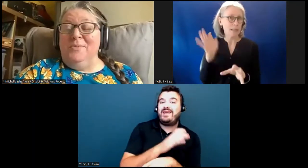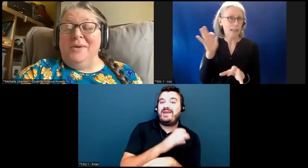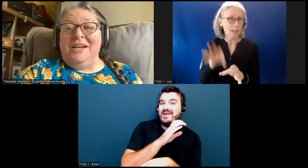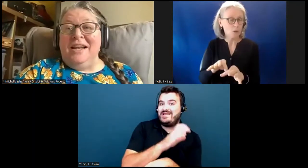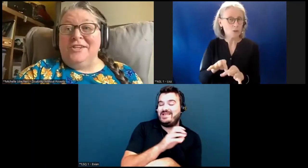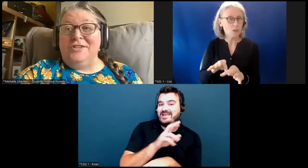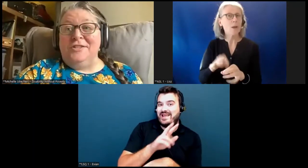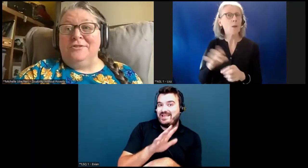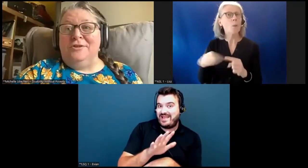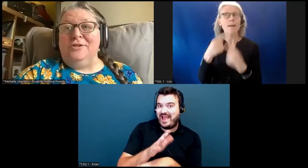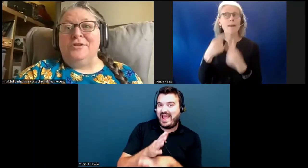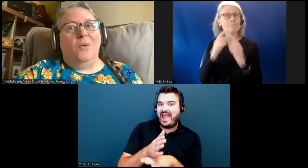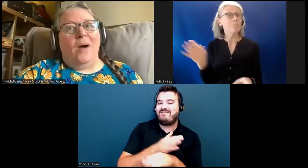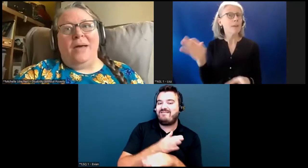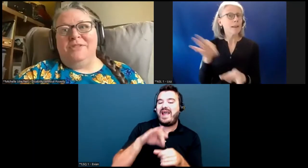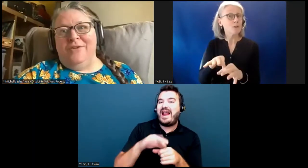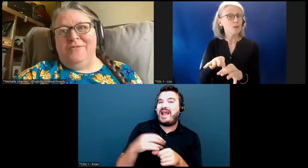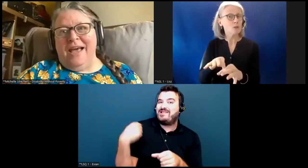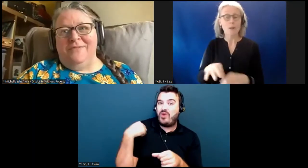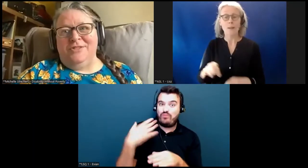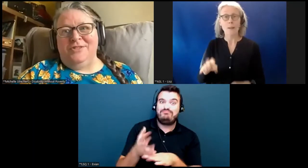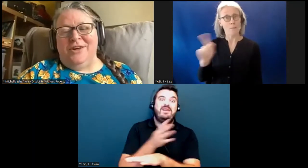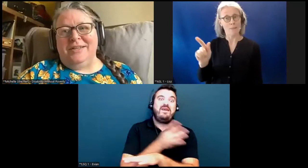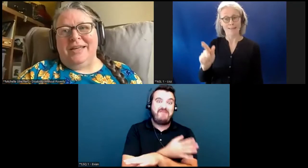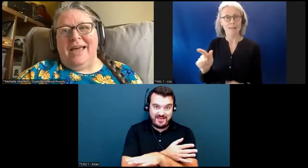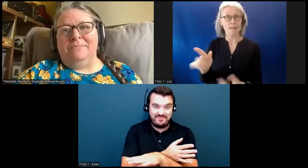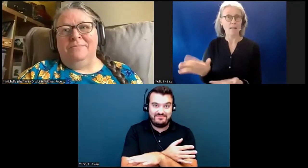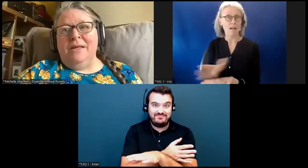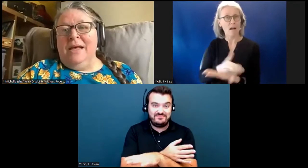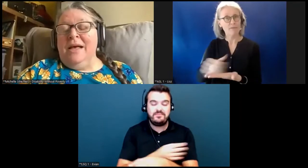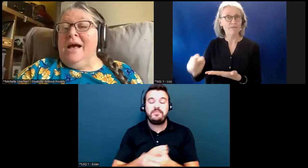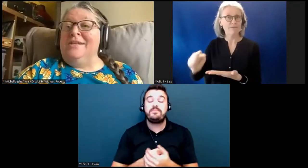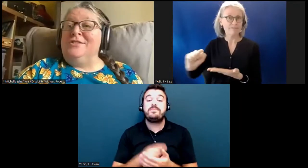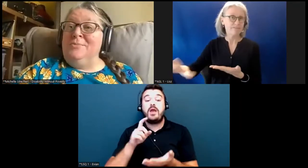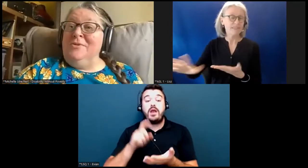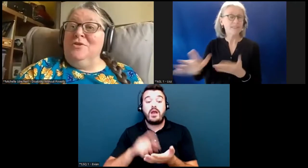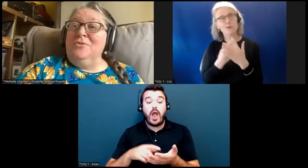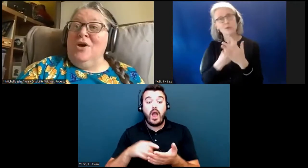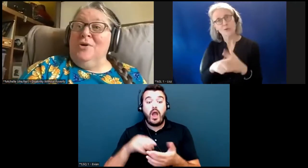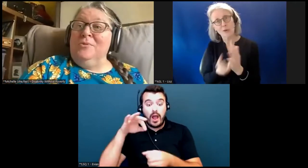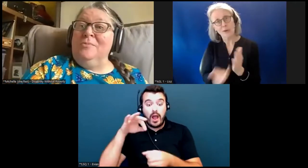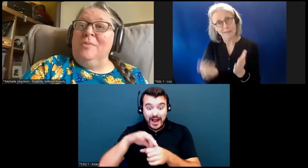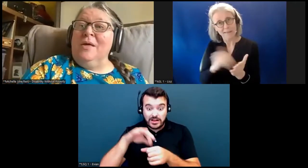WHEN AN ELECTION IS CALLED ARE WIPED OFF AND HAVE TO START AGAIN. AS SOME OF YOU KNOW,